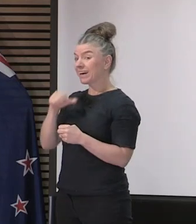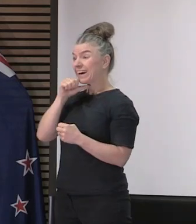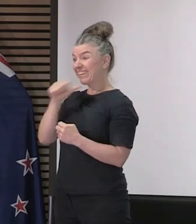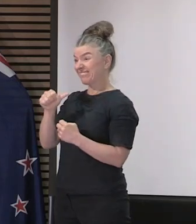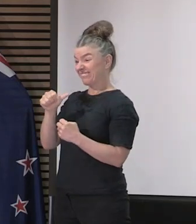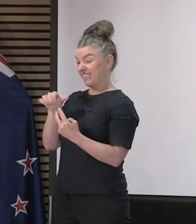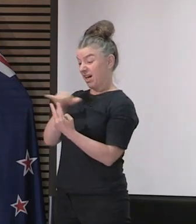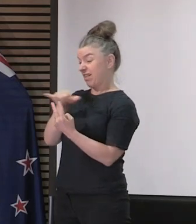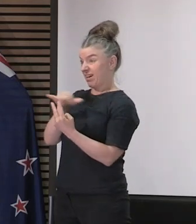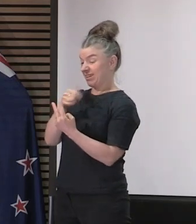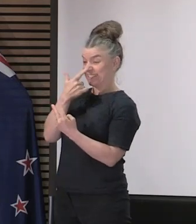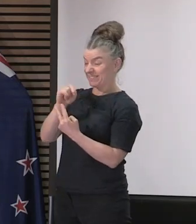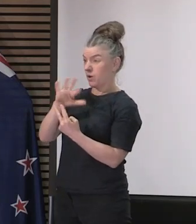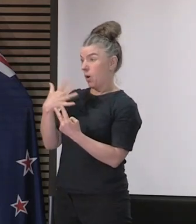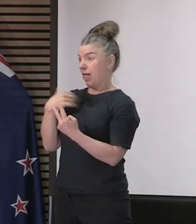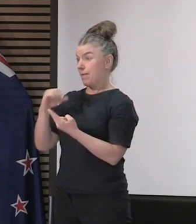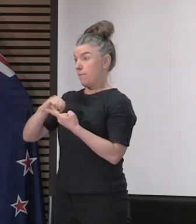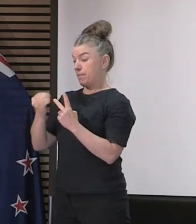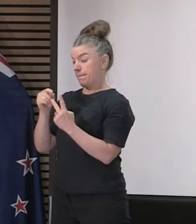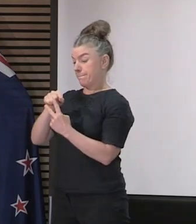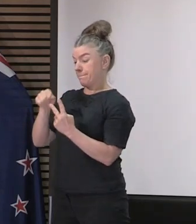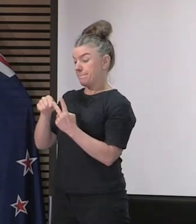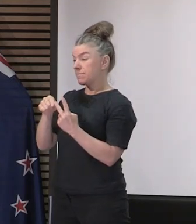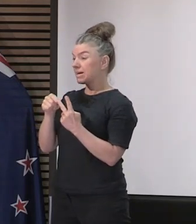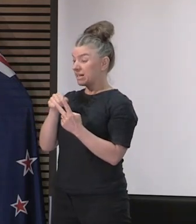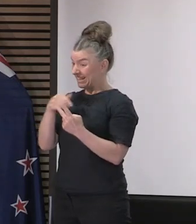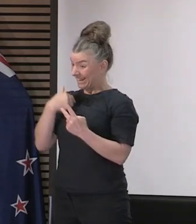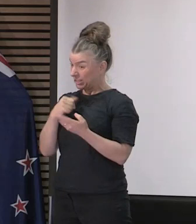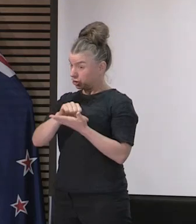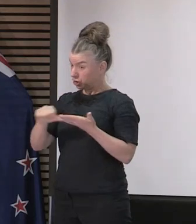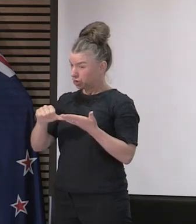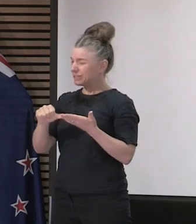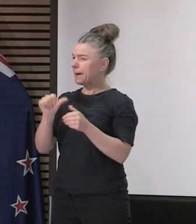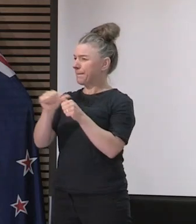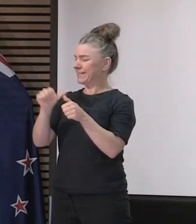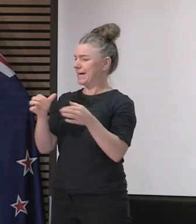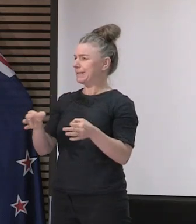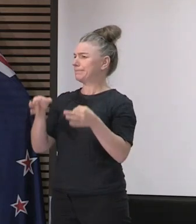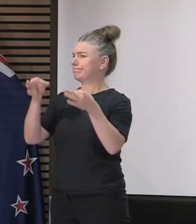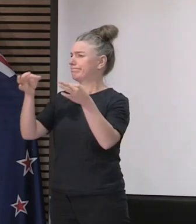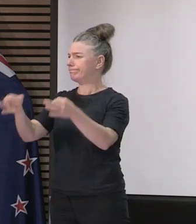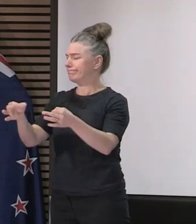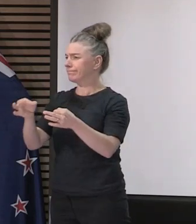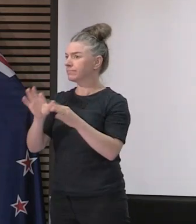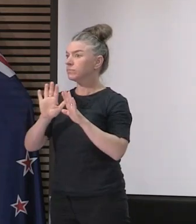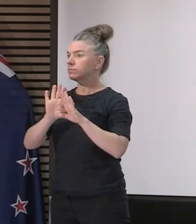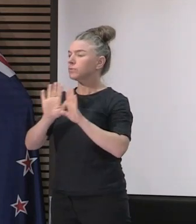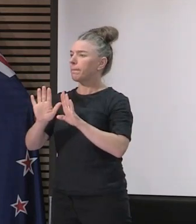risk to older people and those with preexisting conditions, if this surgery can be